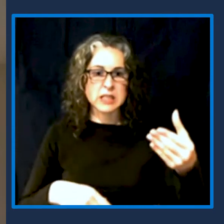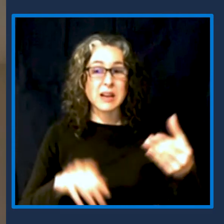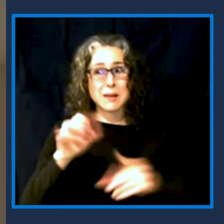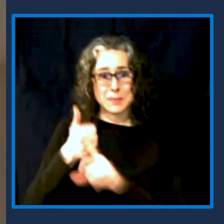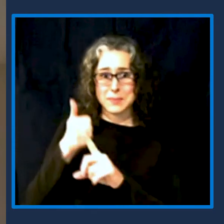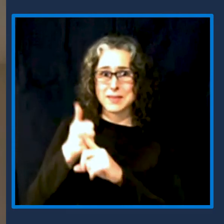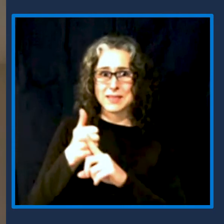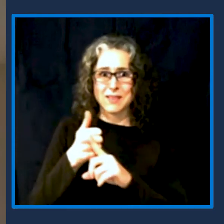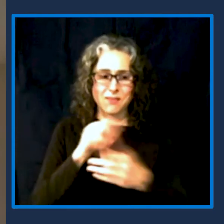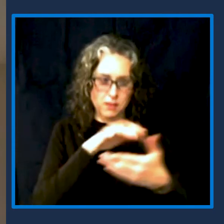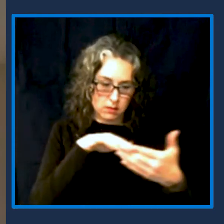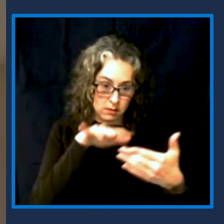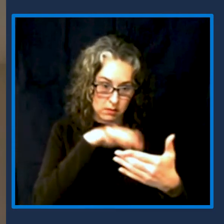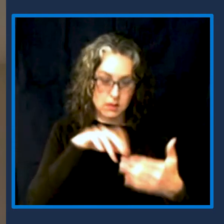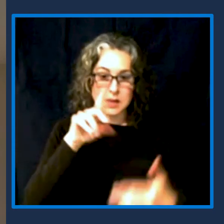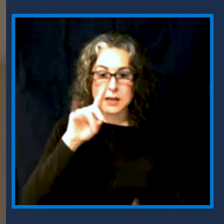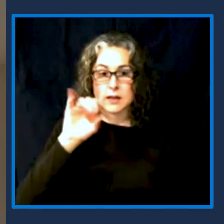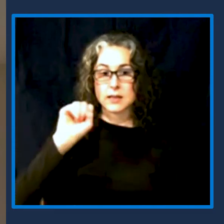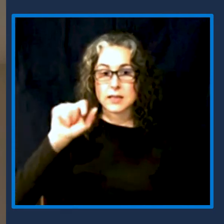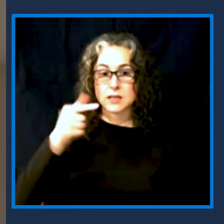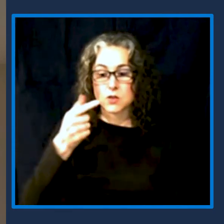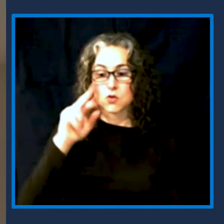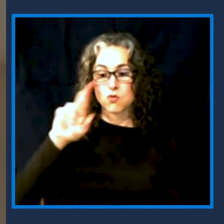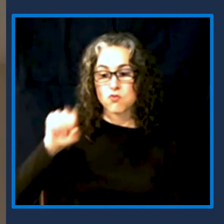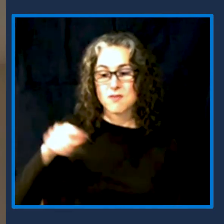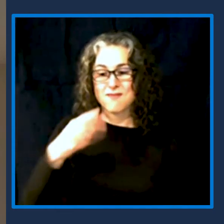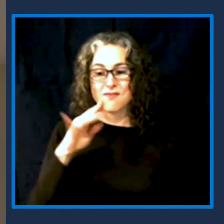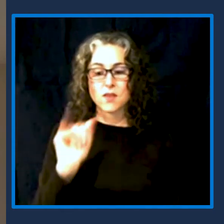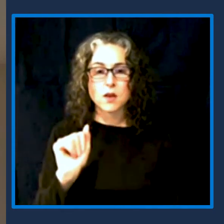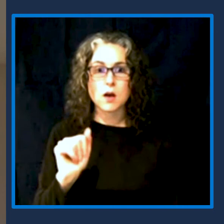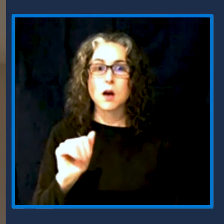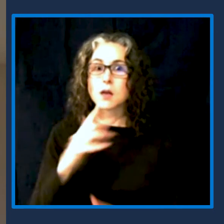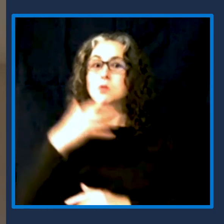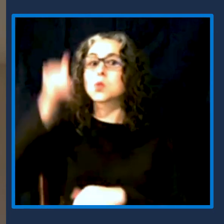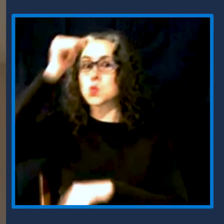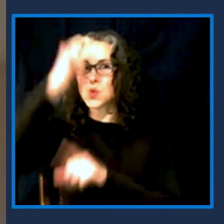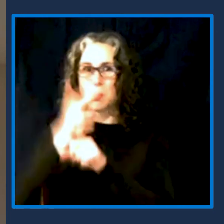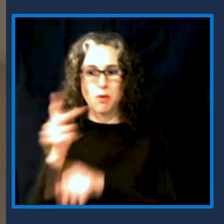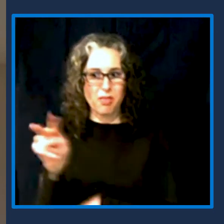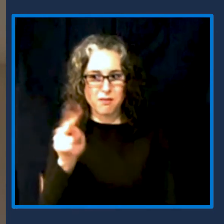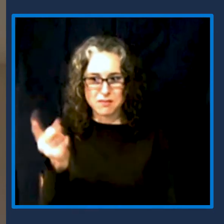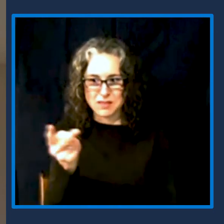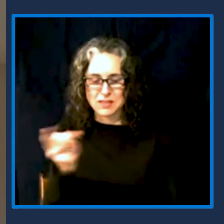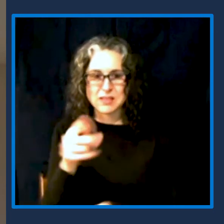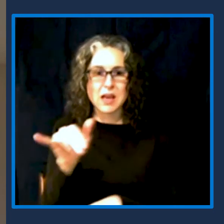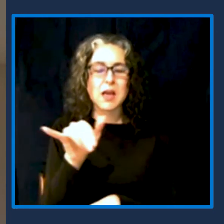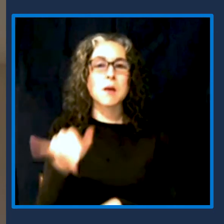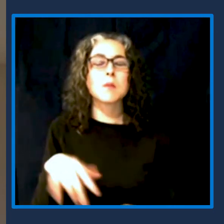brother these packets can be a really difficult task and what happens here is that he goes from